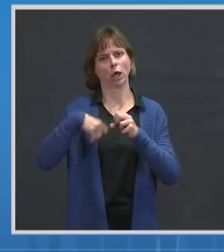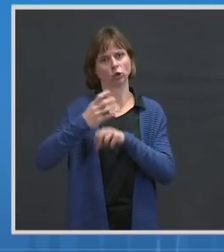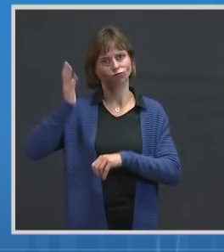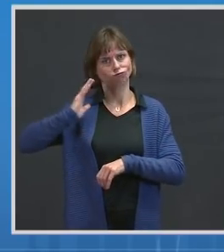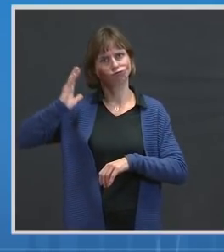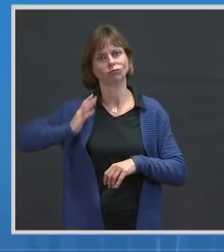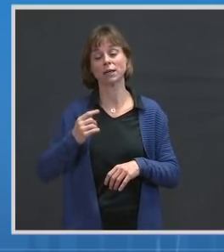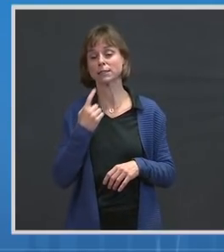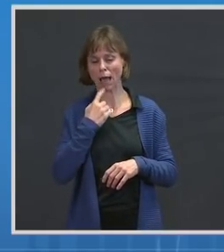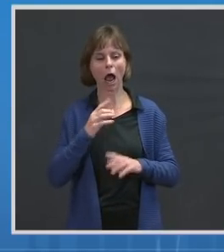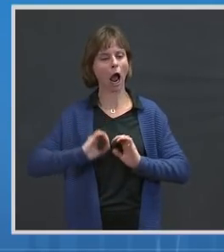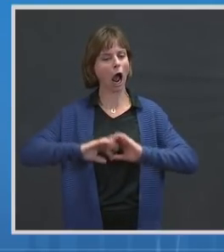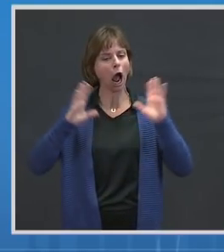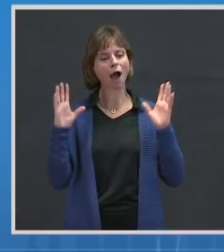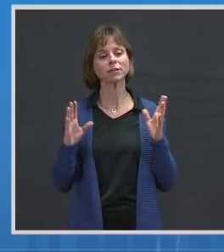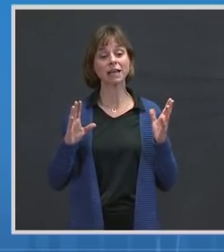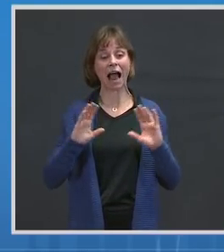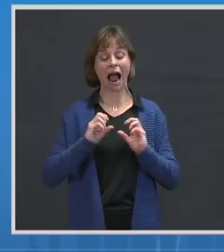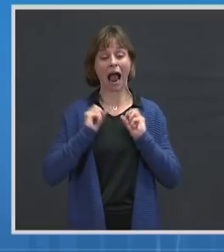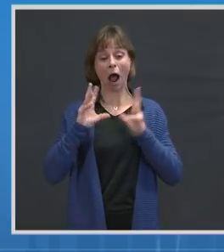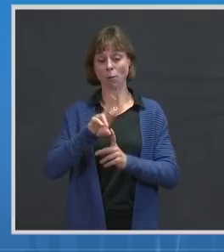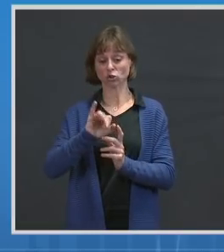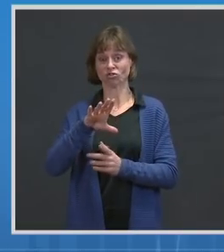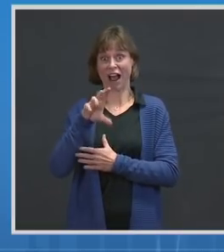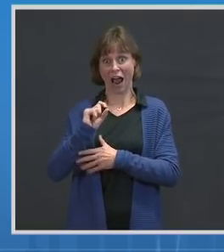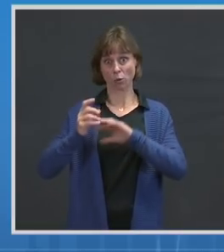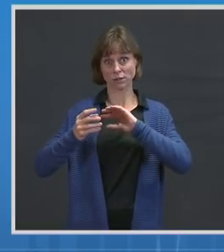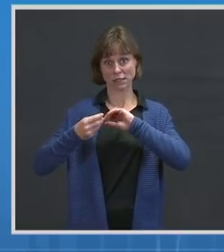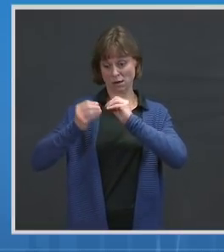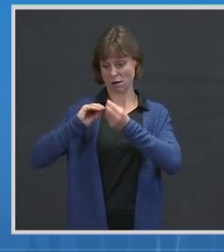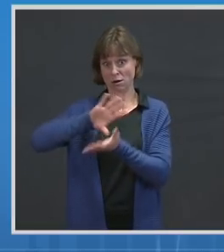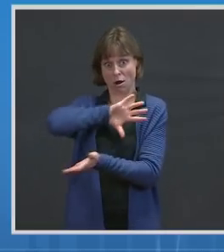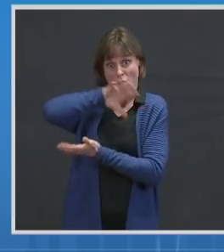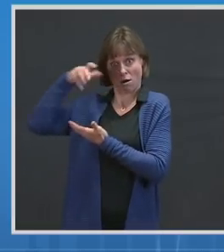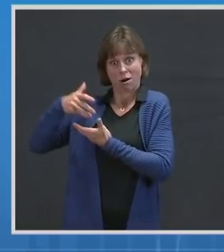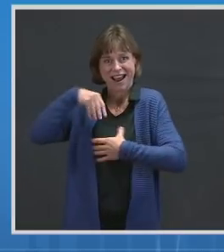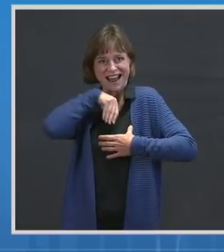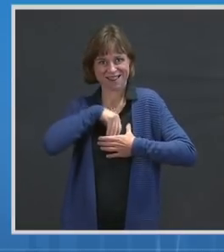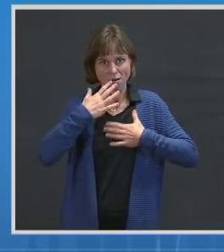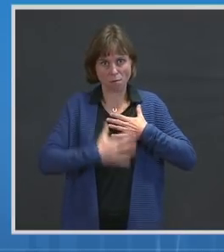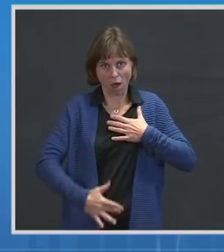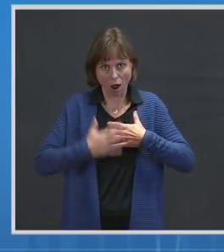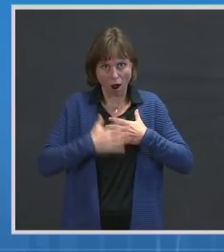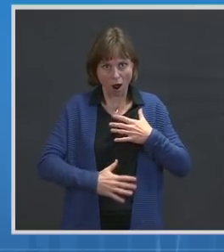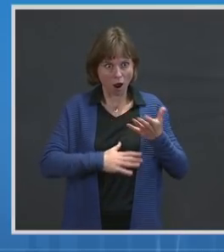between the viral load that an individual has -- usually measured in the blood -- and the likelihood that they will